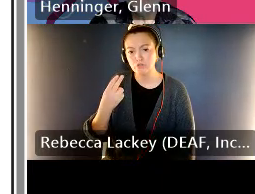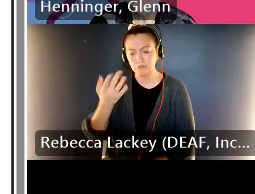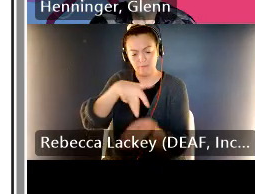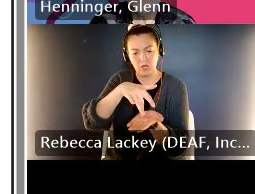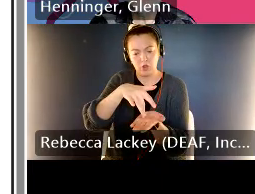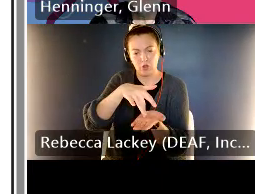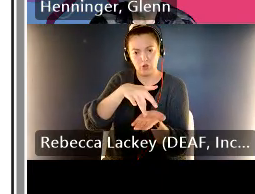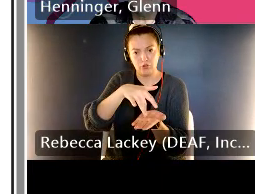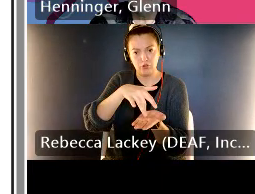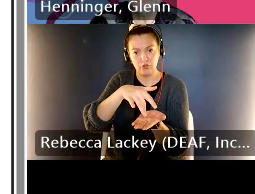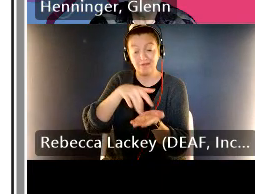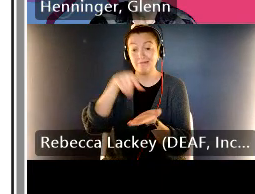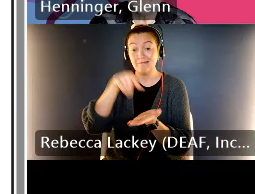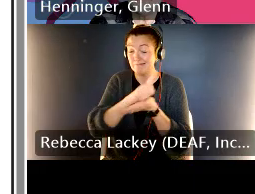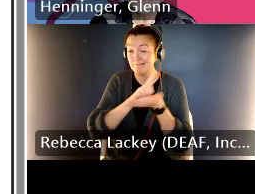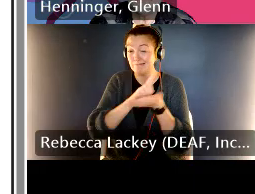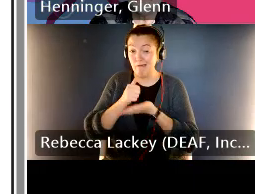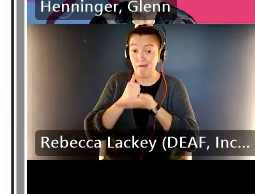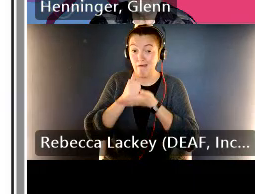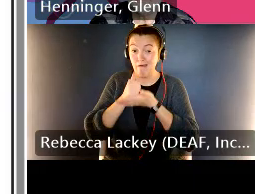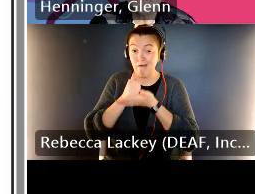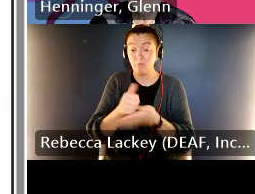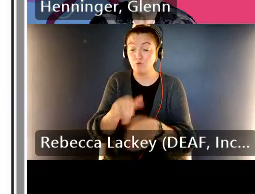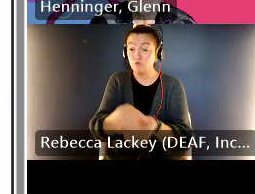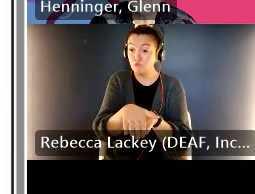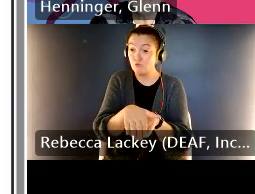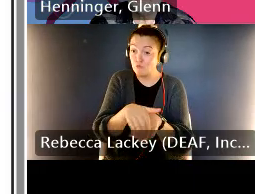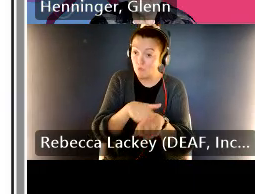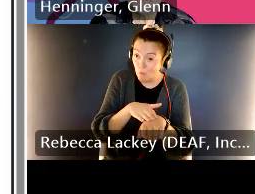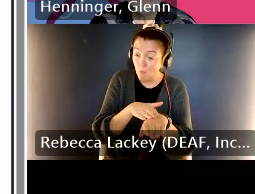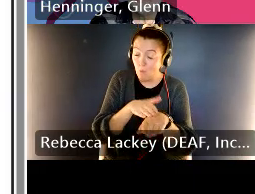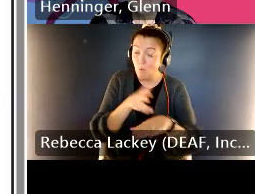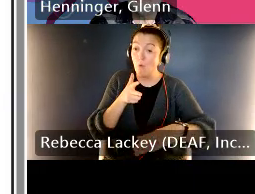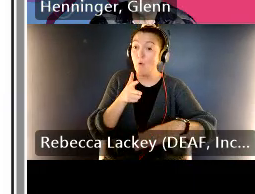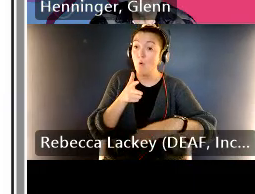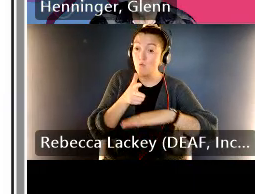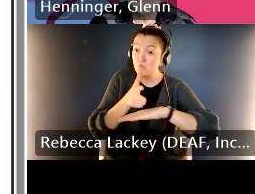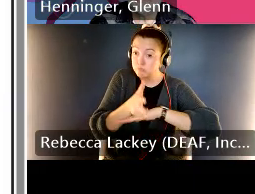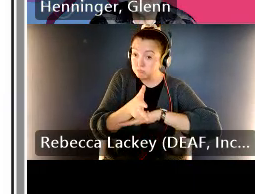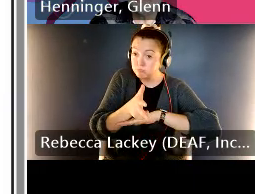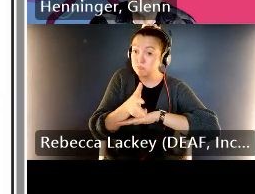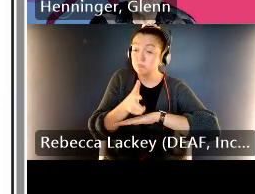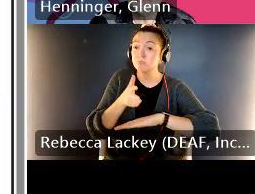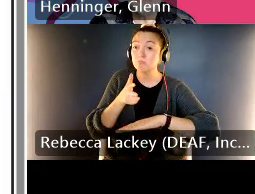And This design helps slow traffic effectively.